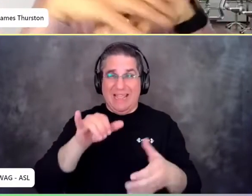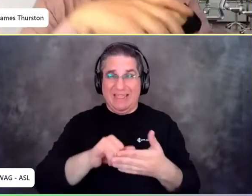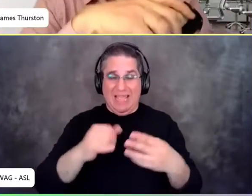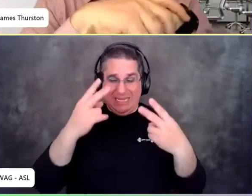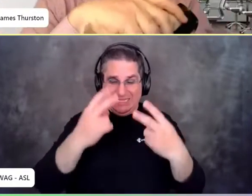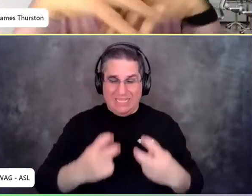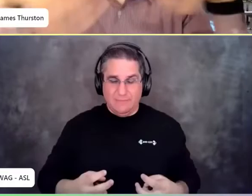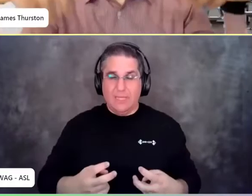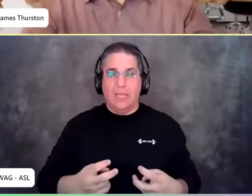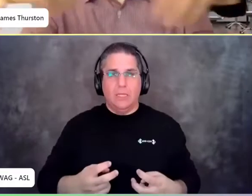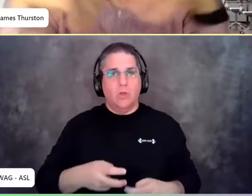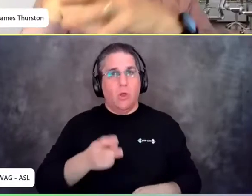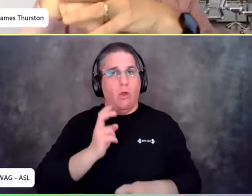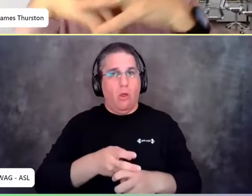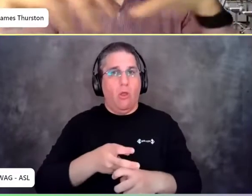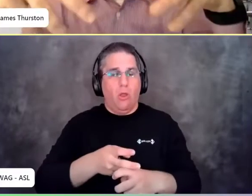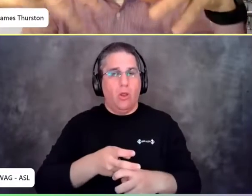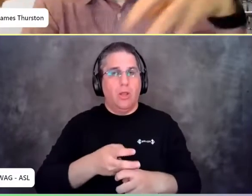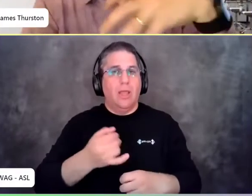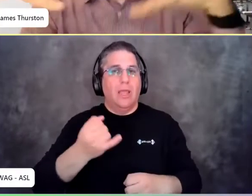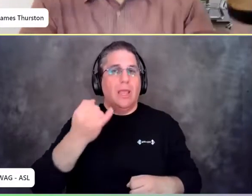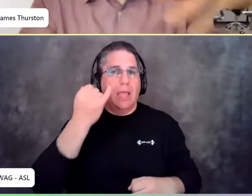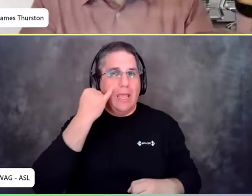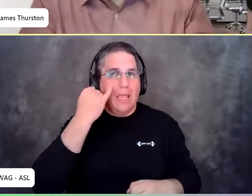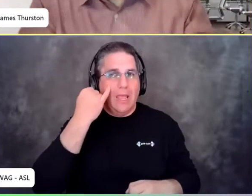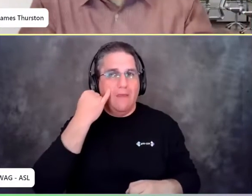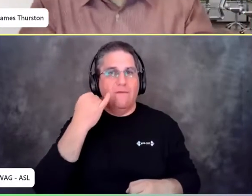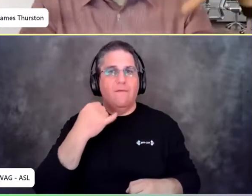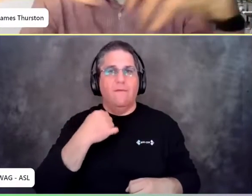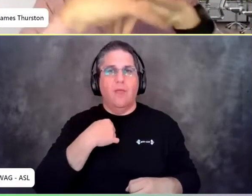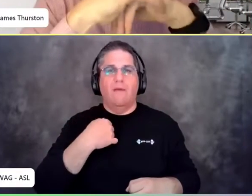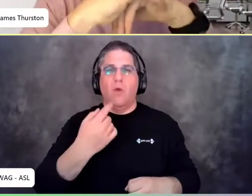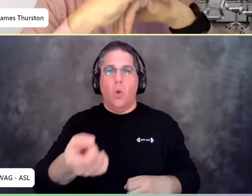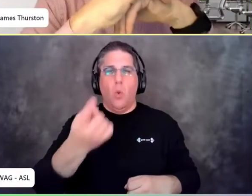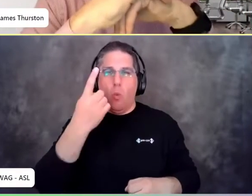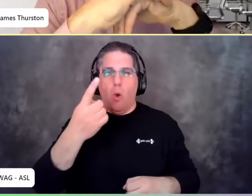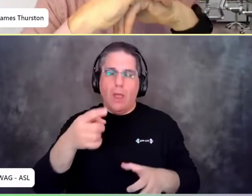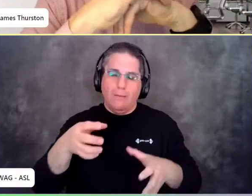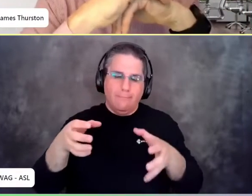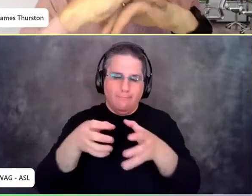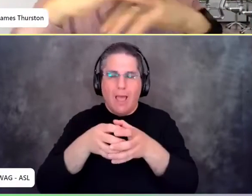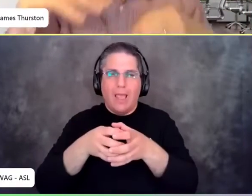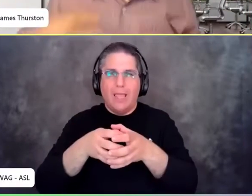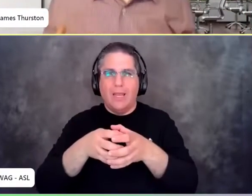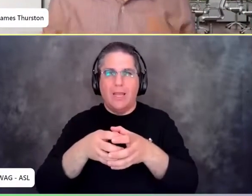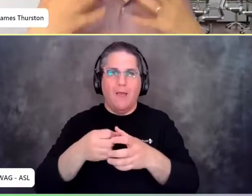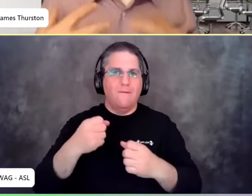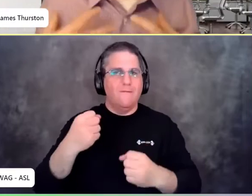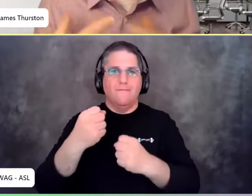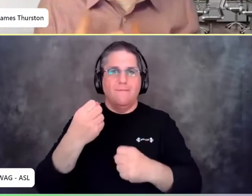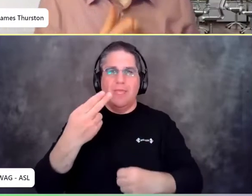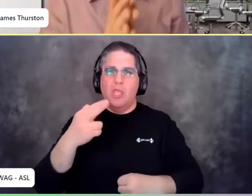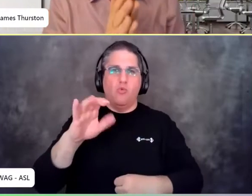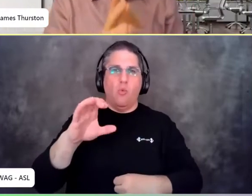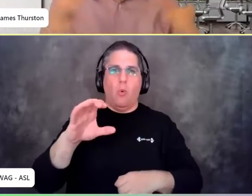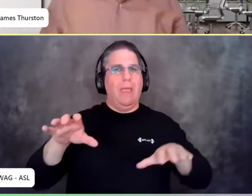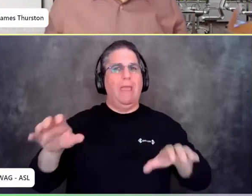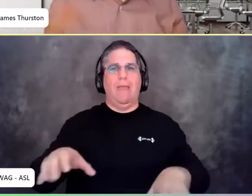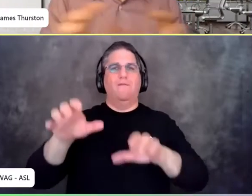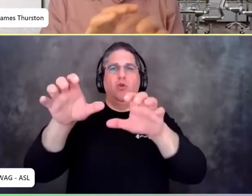different points of maturity , but it's hard to do I think to really get the maximum benefit out of these tools